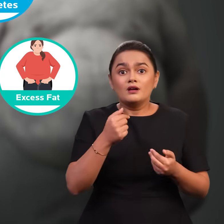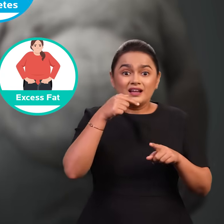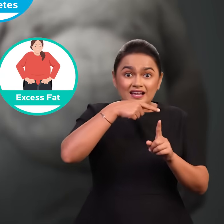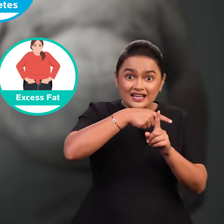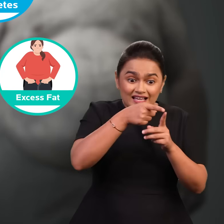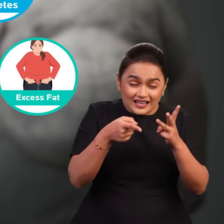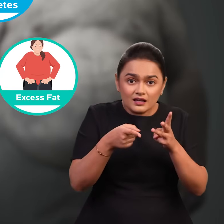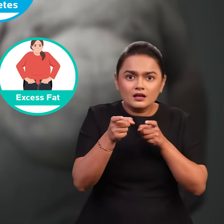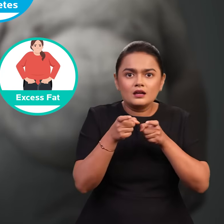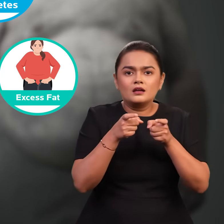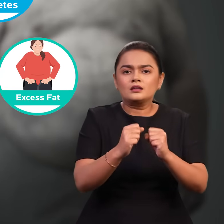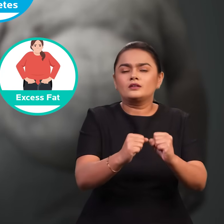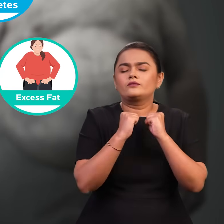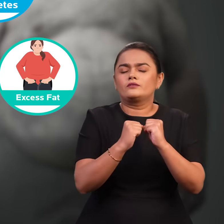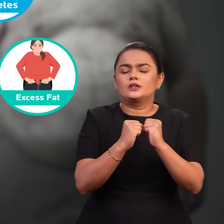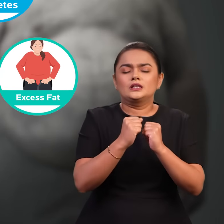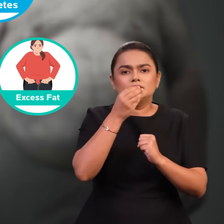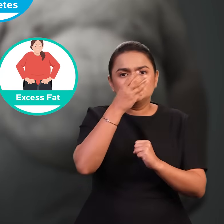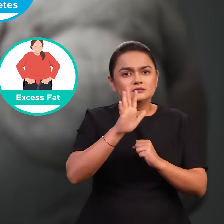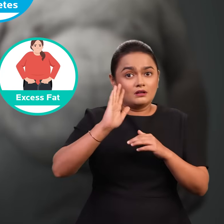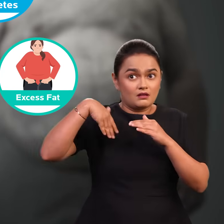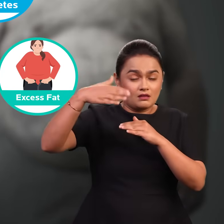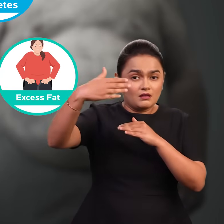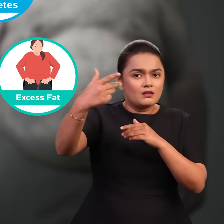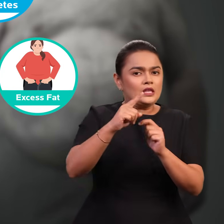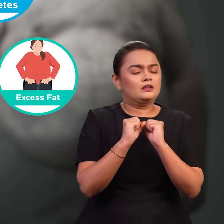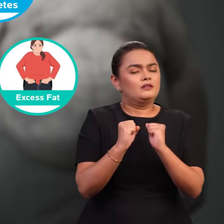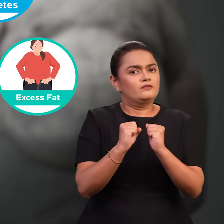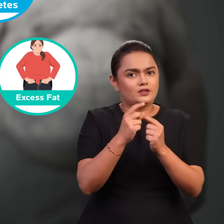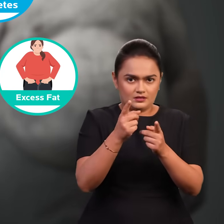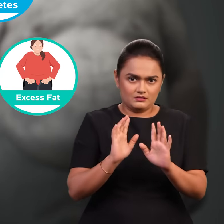managing this becomes very difficult in the later part of your life.